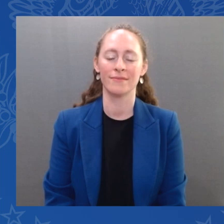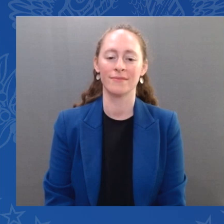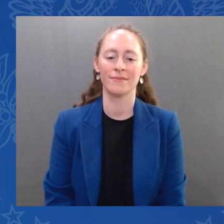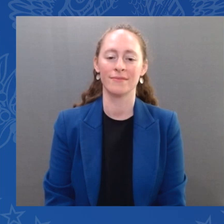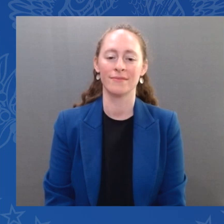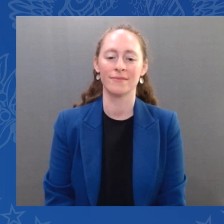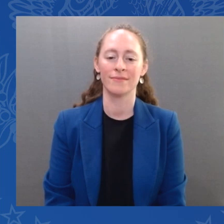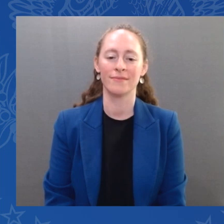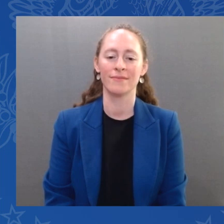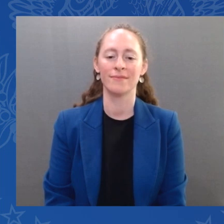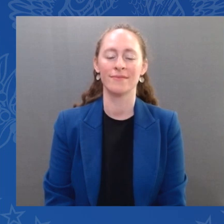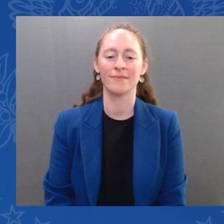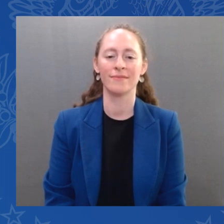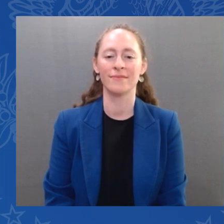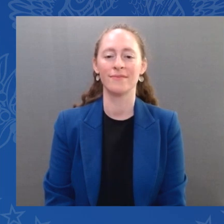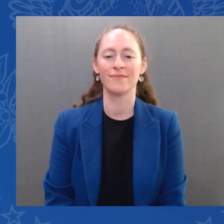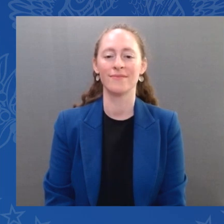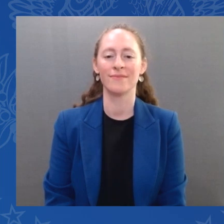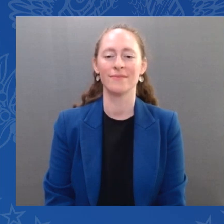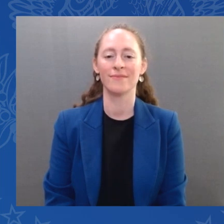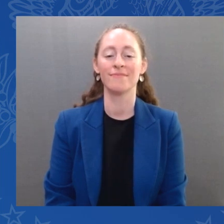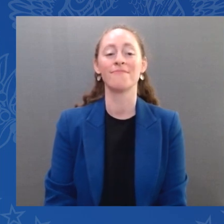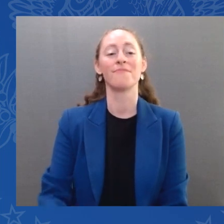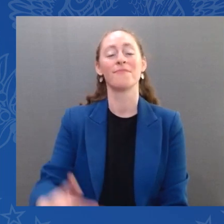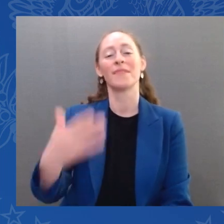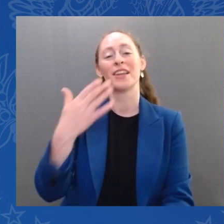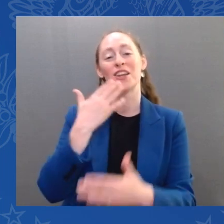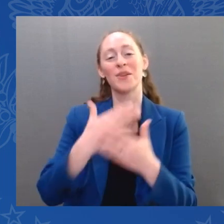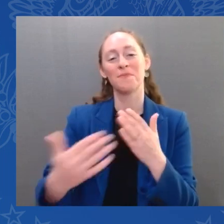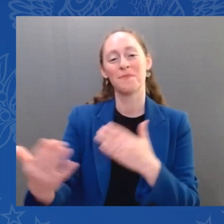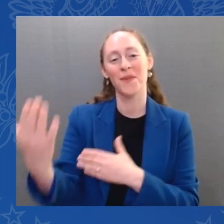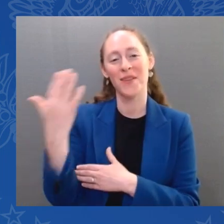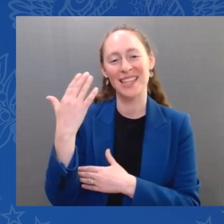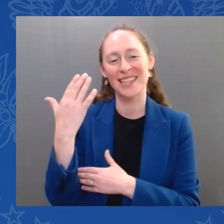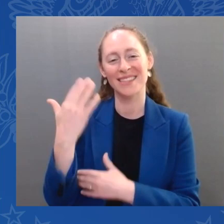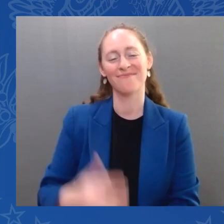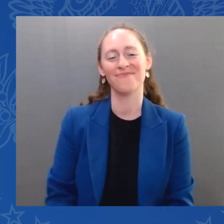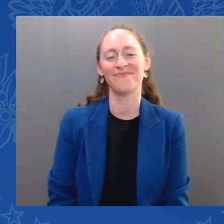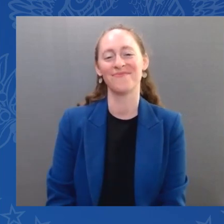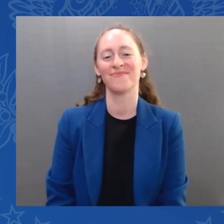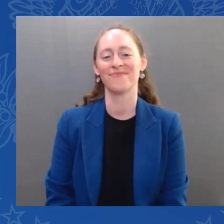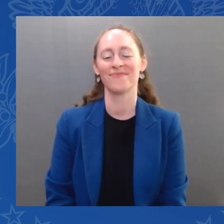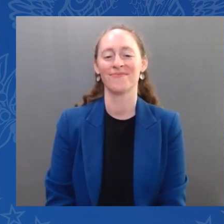Dr. Gurrero: Good morning. Good morning. My name is Dr. Roy Guerrero. I'm a pediatrician.